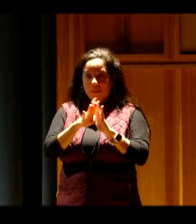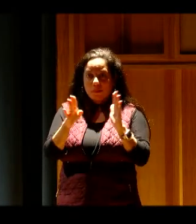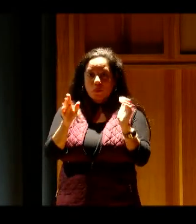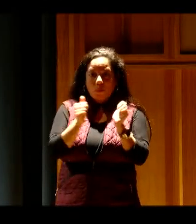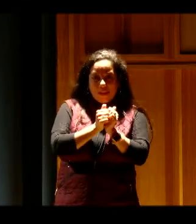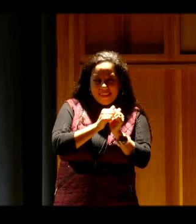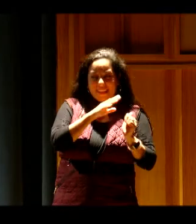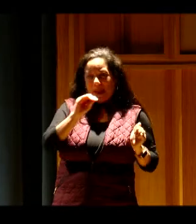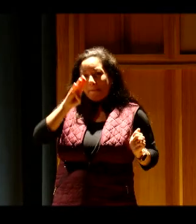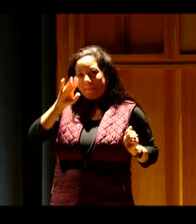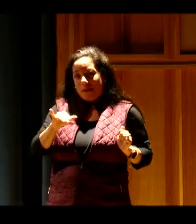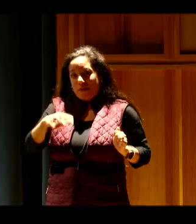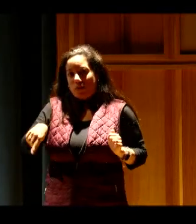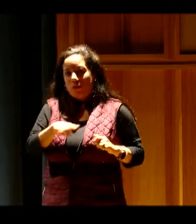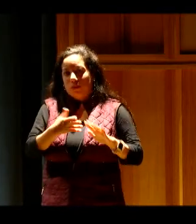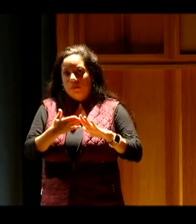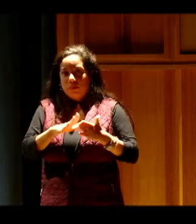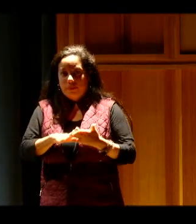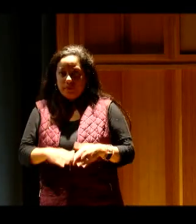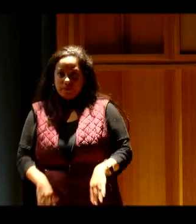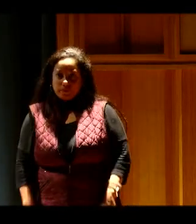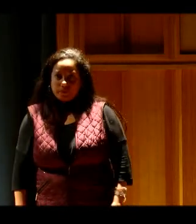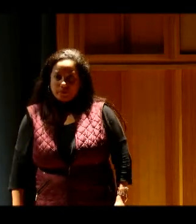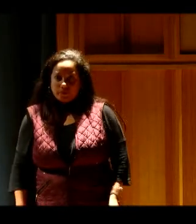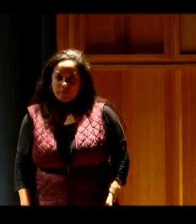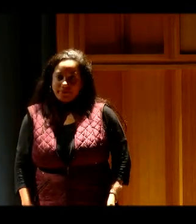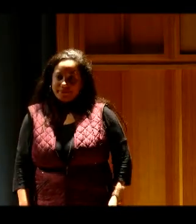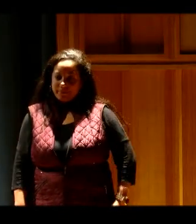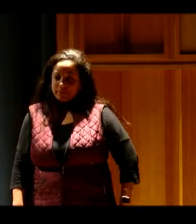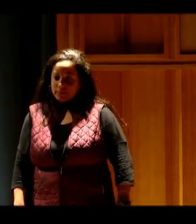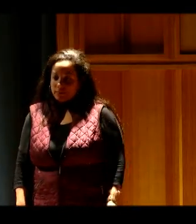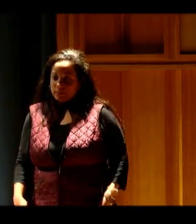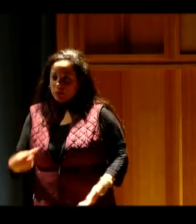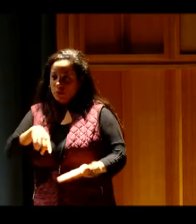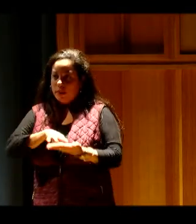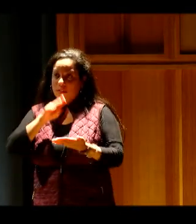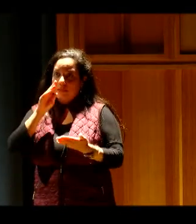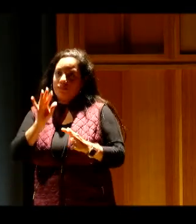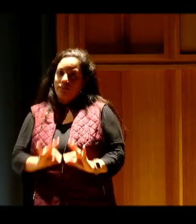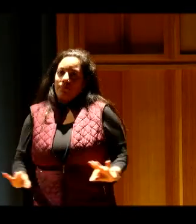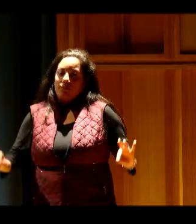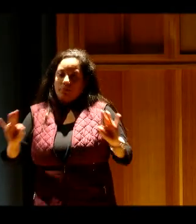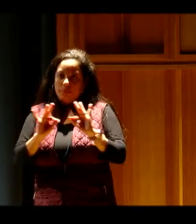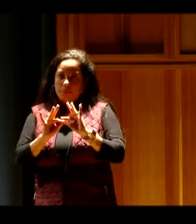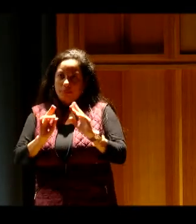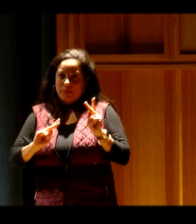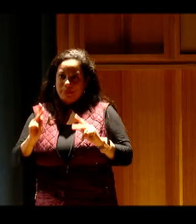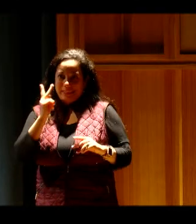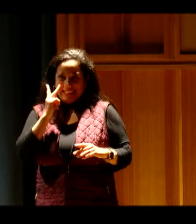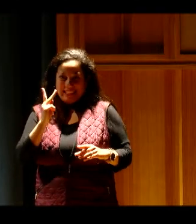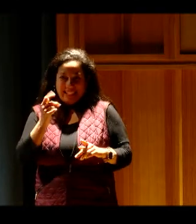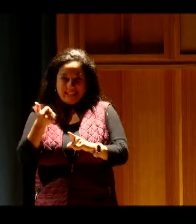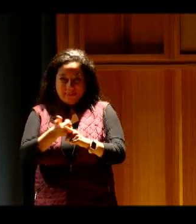So there's that we learnt that it's very important that people see themselves in all of this.